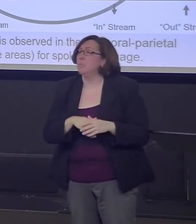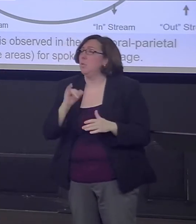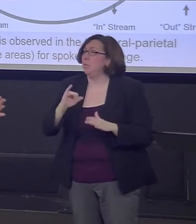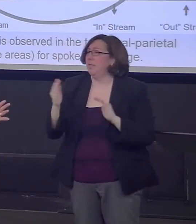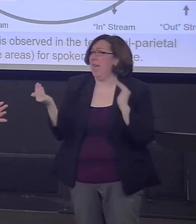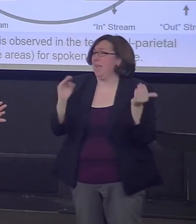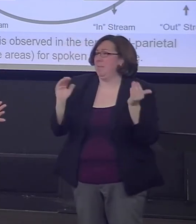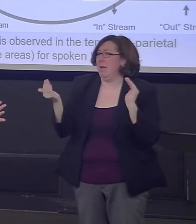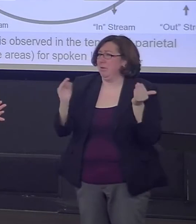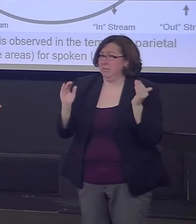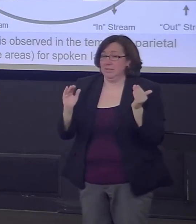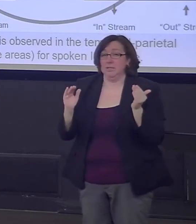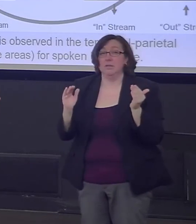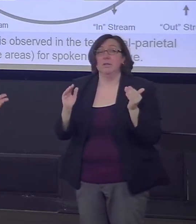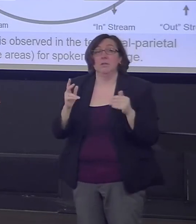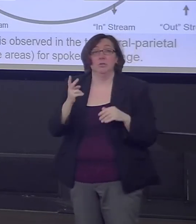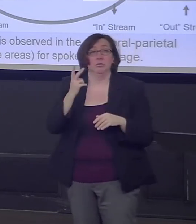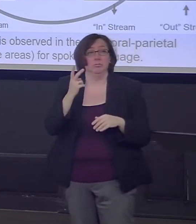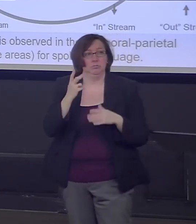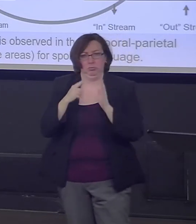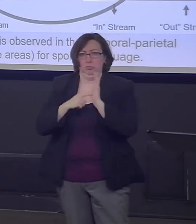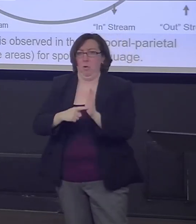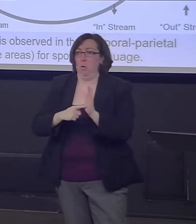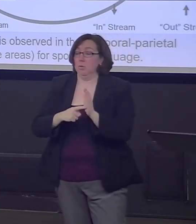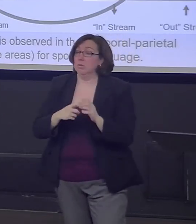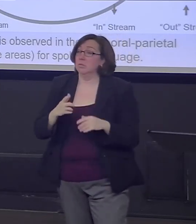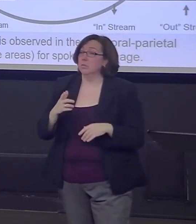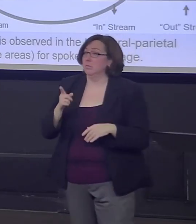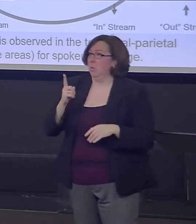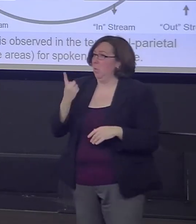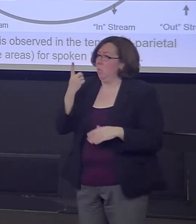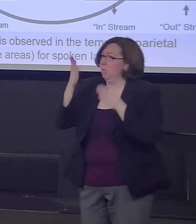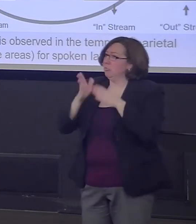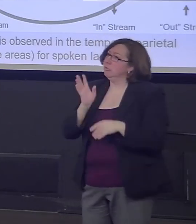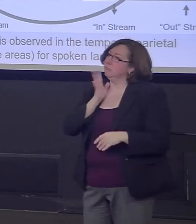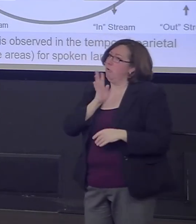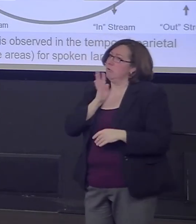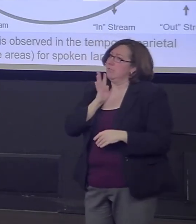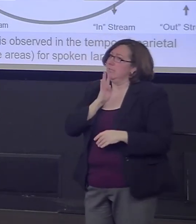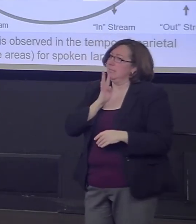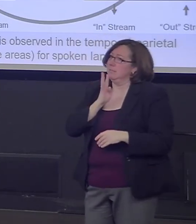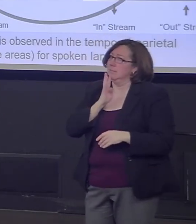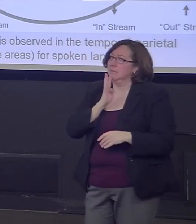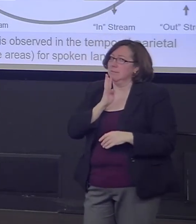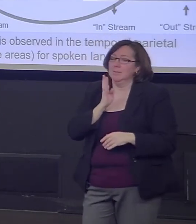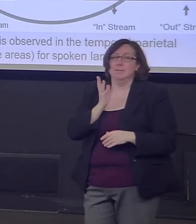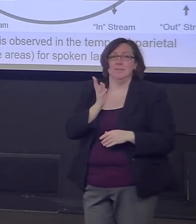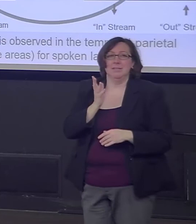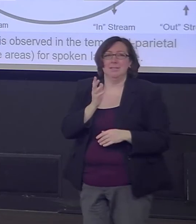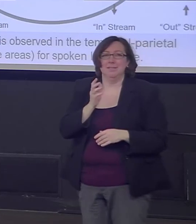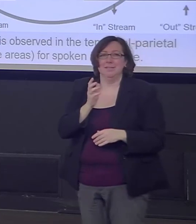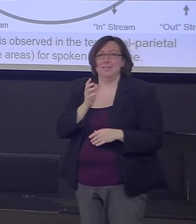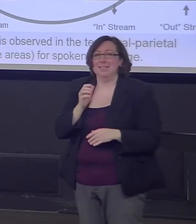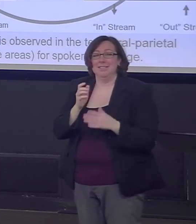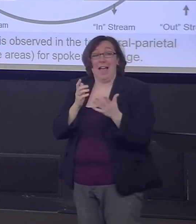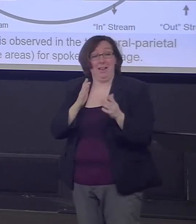takes the twoness away and says what we're looking at is interaction over non-interaction.